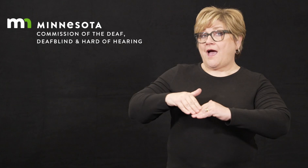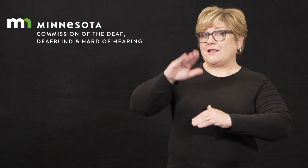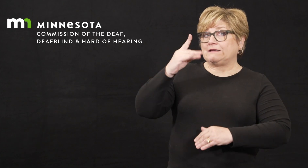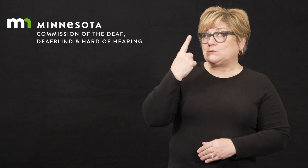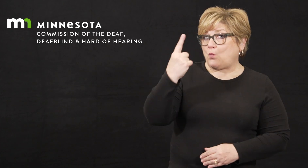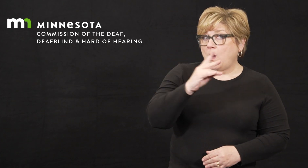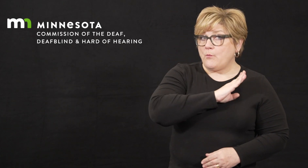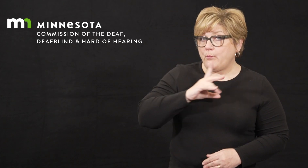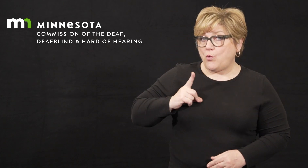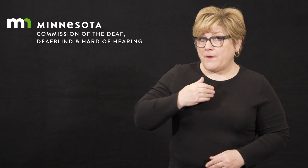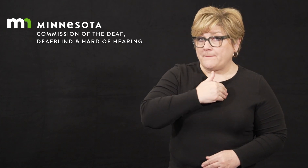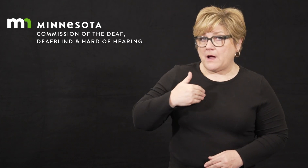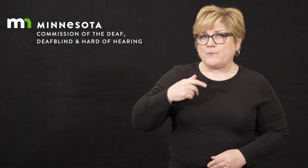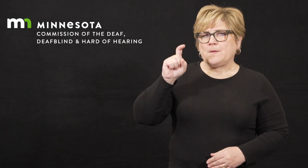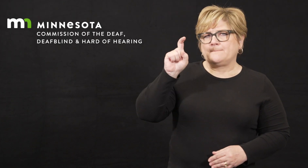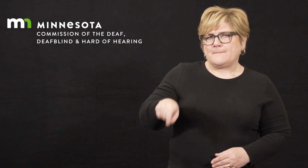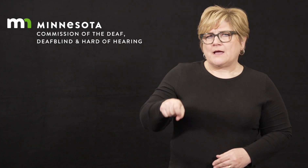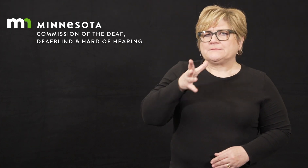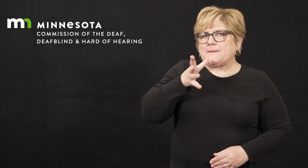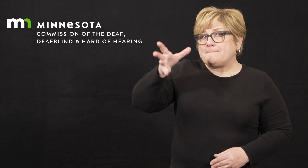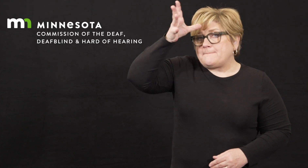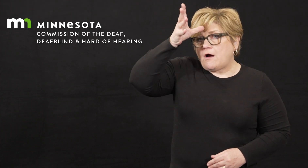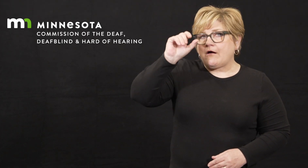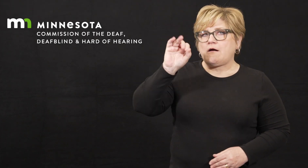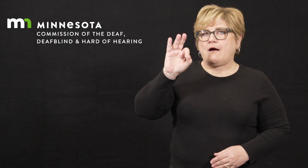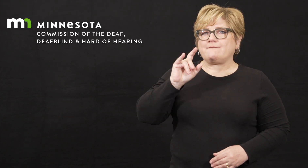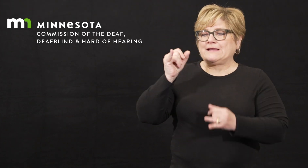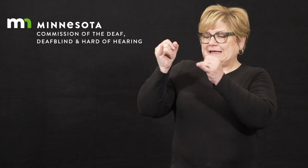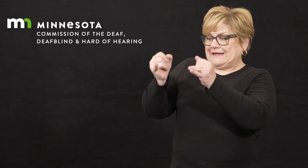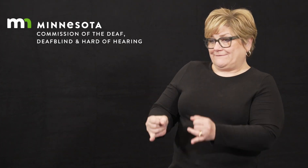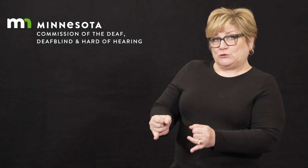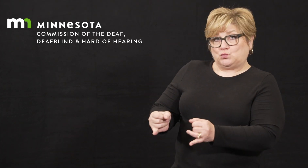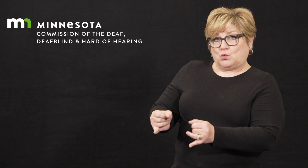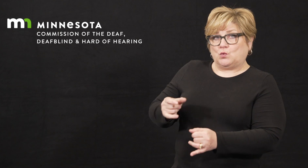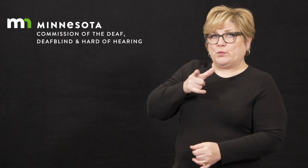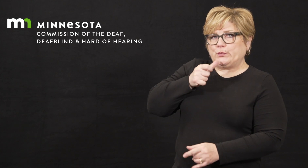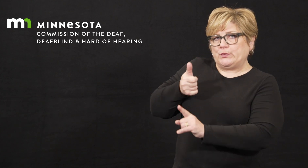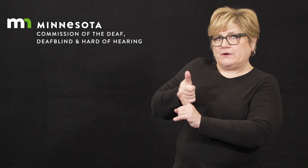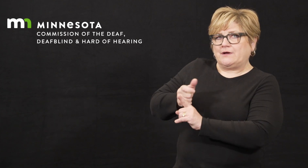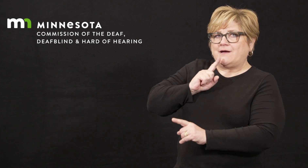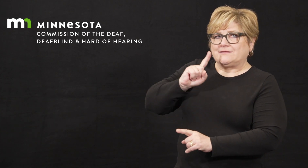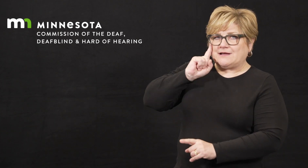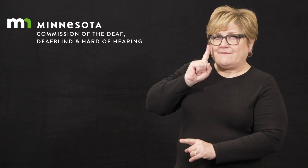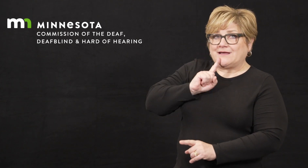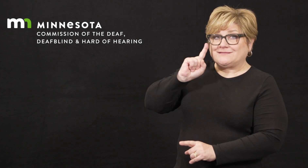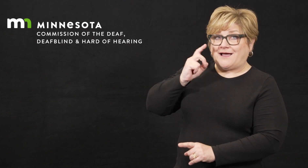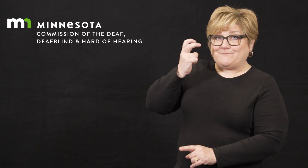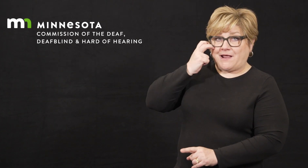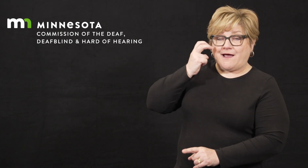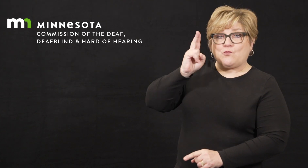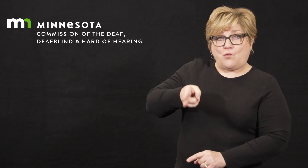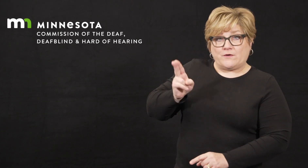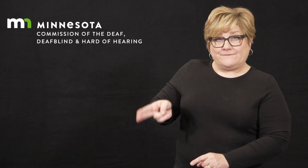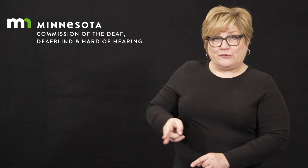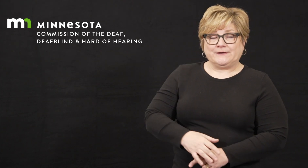At least one board member must be a parent of an individual who is deaf, deafblind, or hard of hearing.